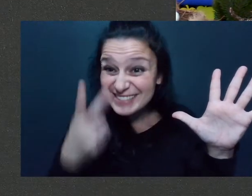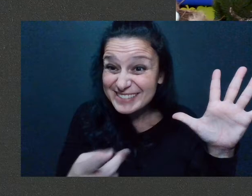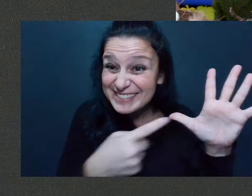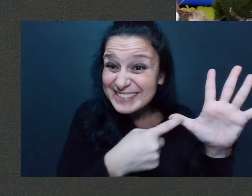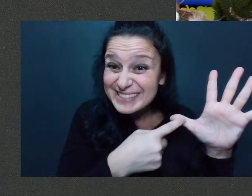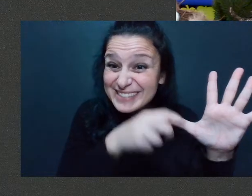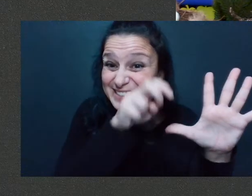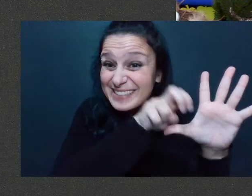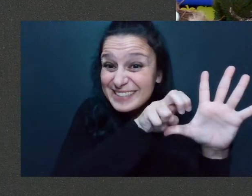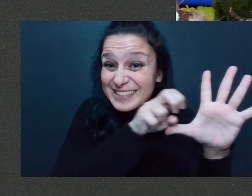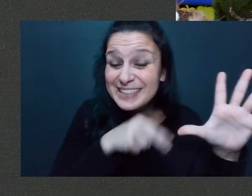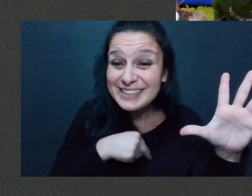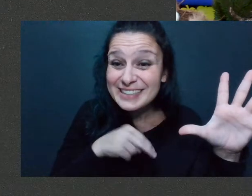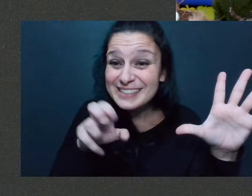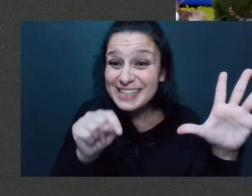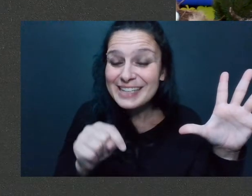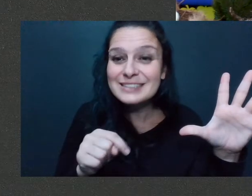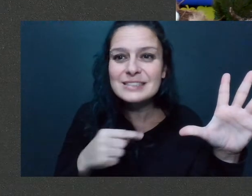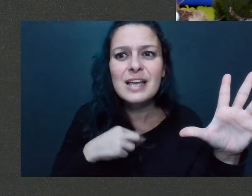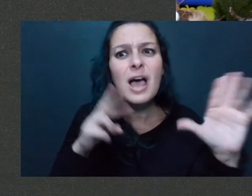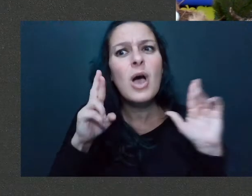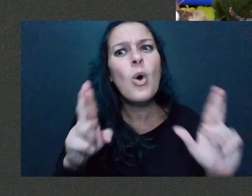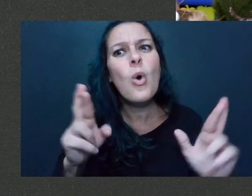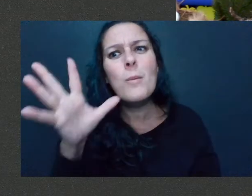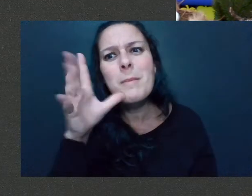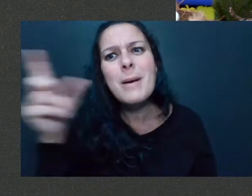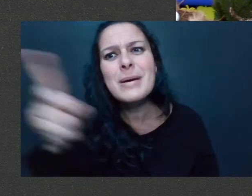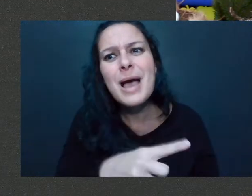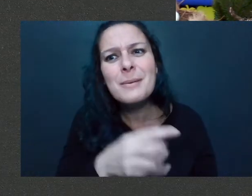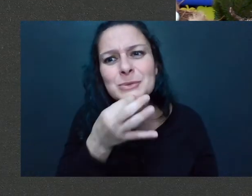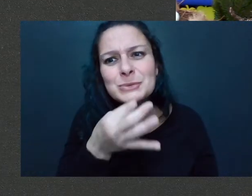Do you see that? Oh, I hope his mom comes soon.